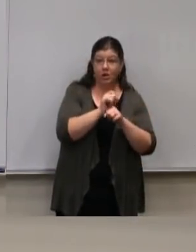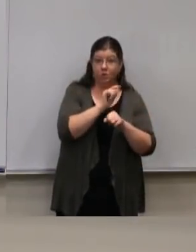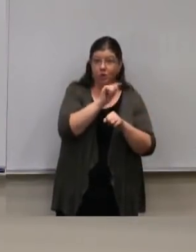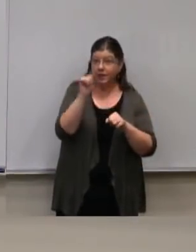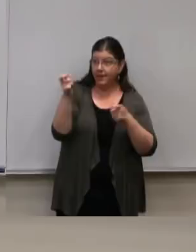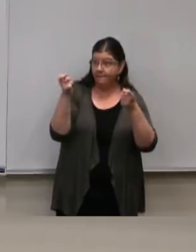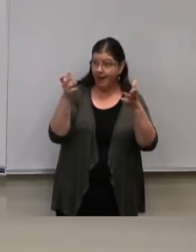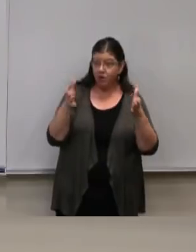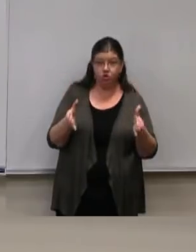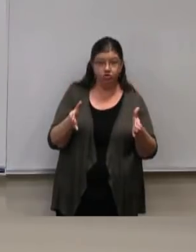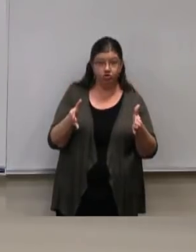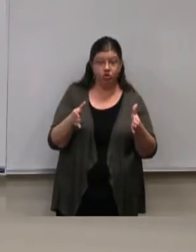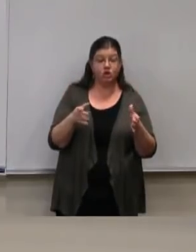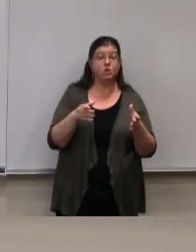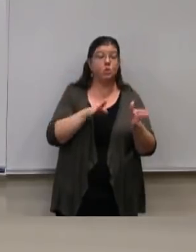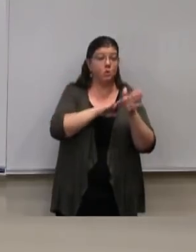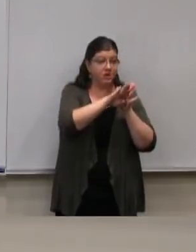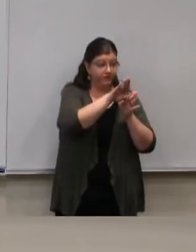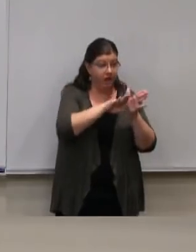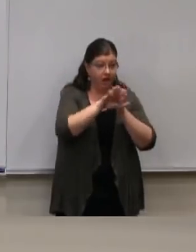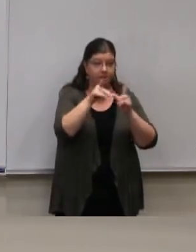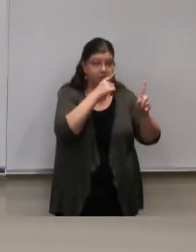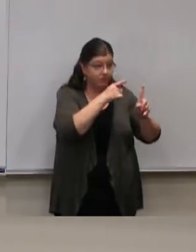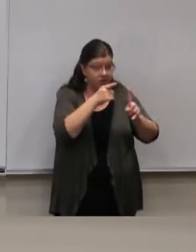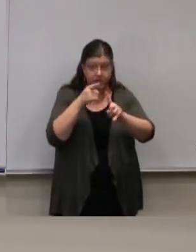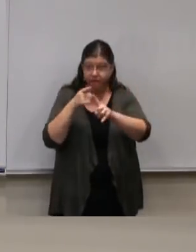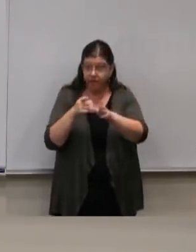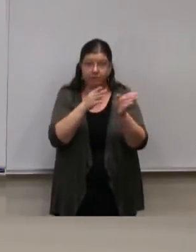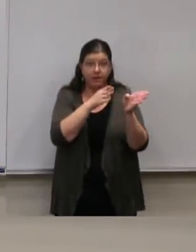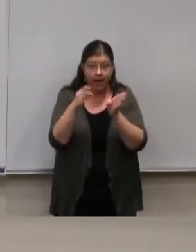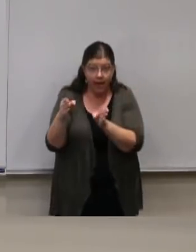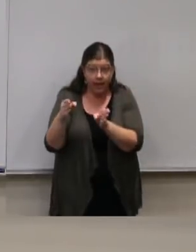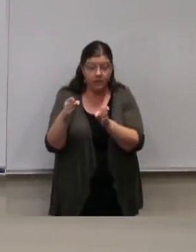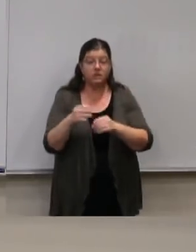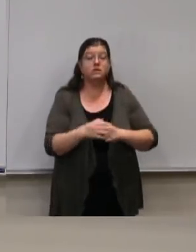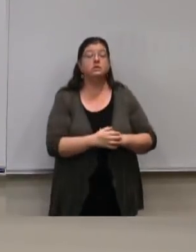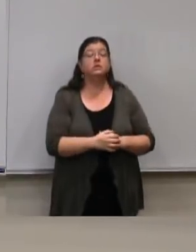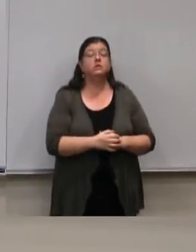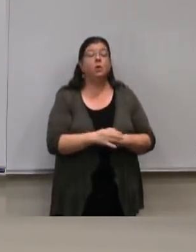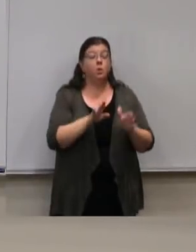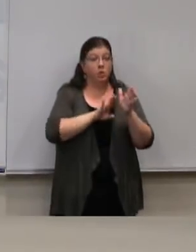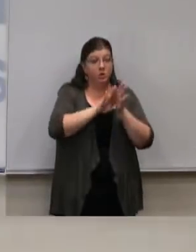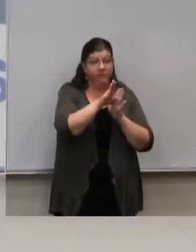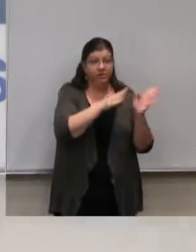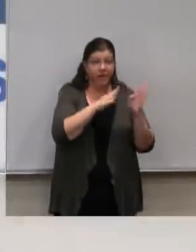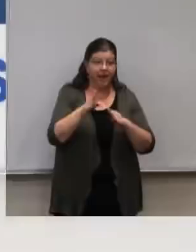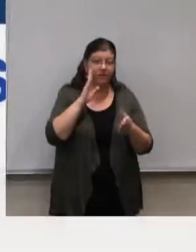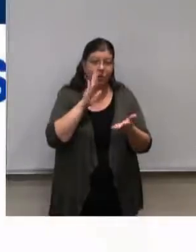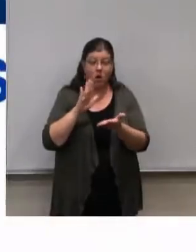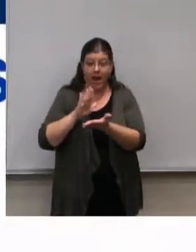we?ll develop specific plans. We're going to develop plans for academic areas and service areas.